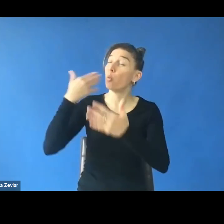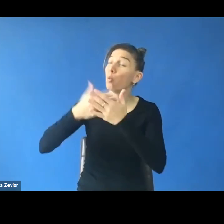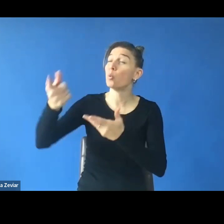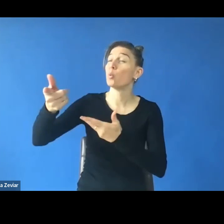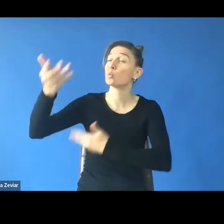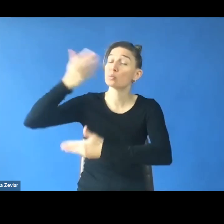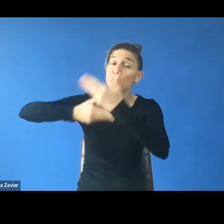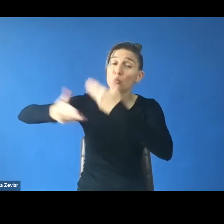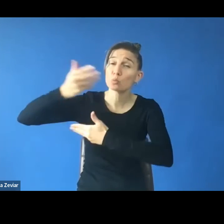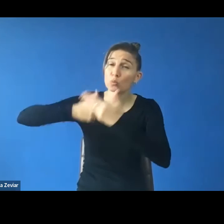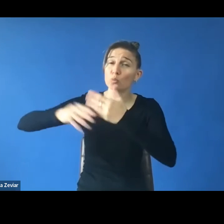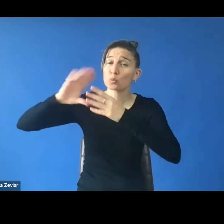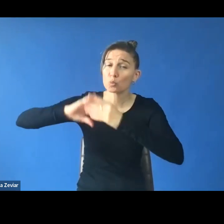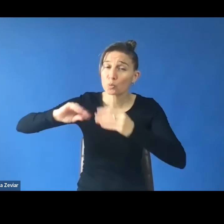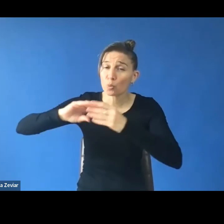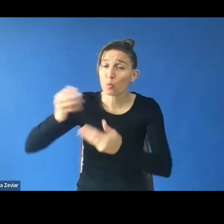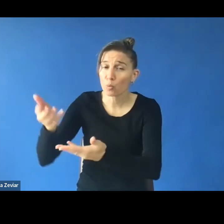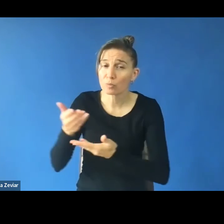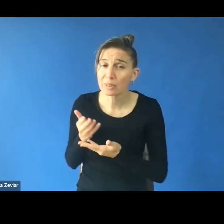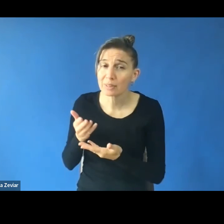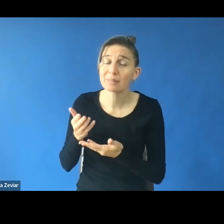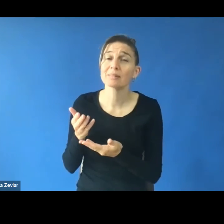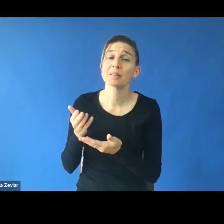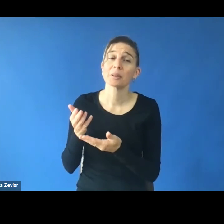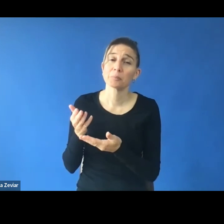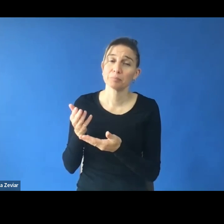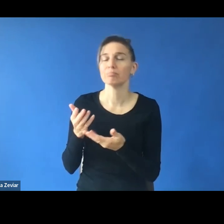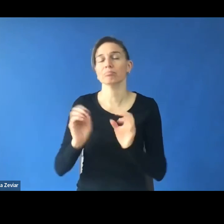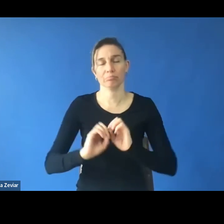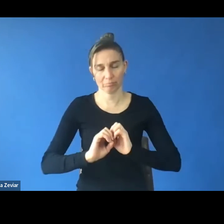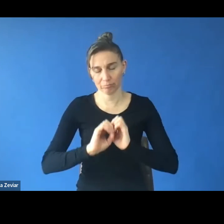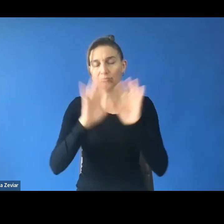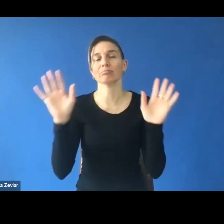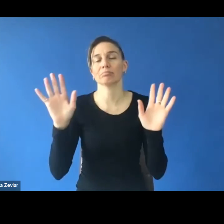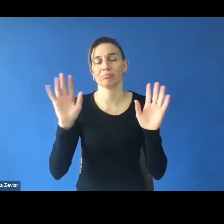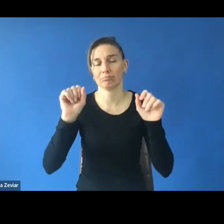that i2i was having, it's clear the programme changed the ecosystem.